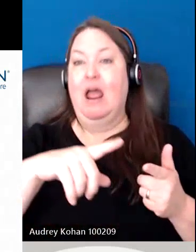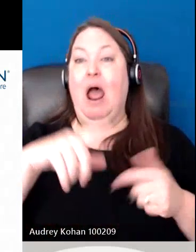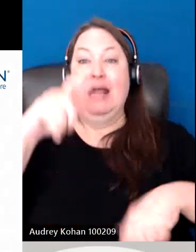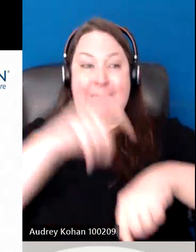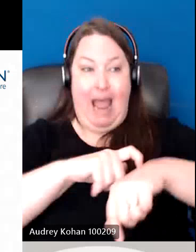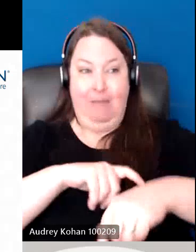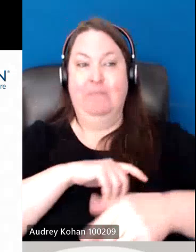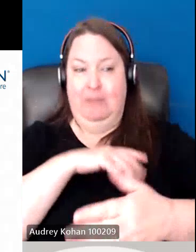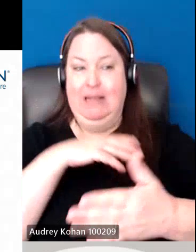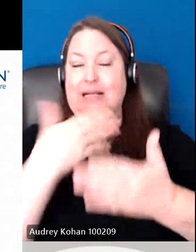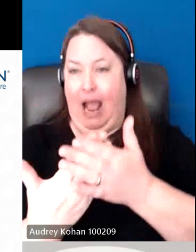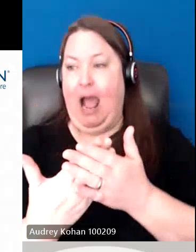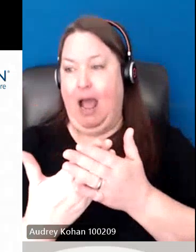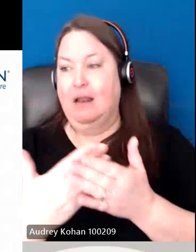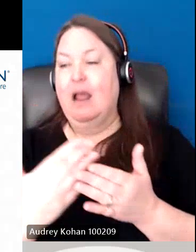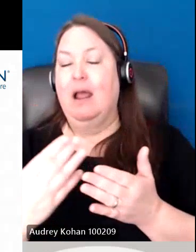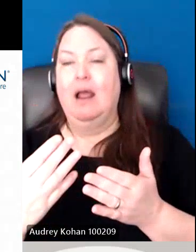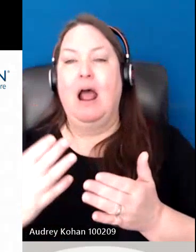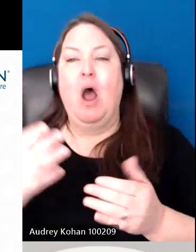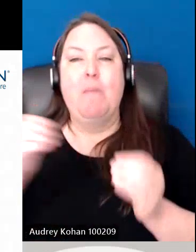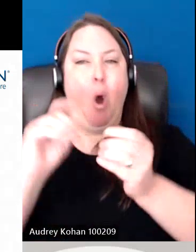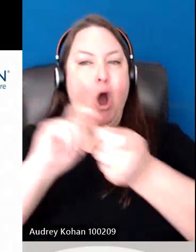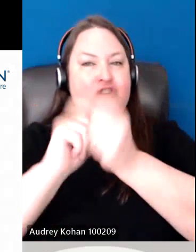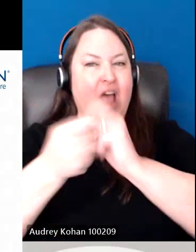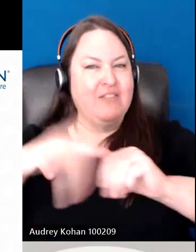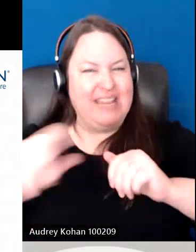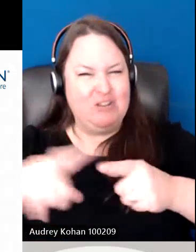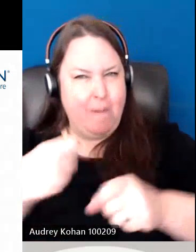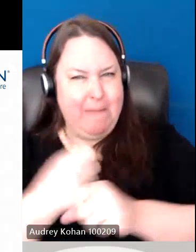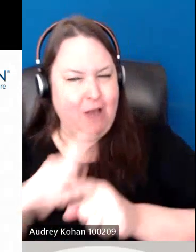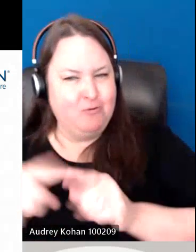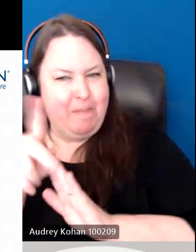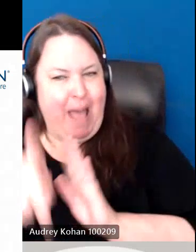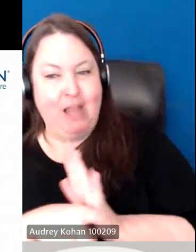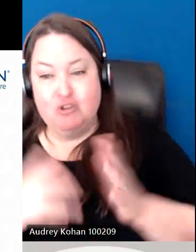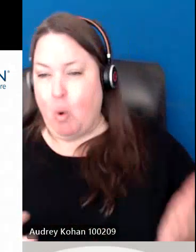finalized honestly there were more changes that I needed to make to the policy so think carefully of